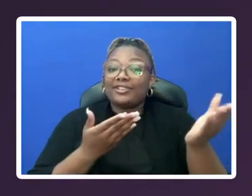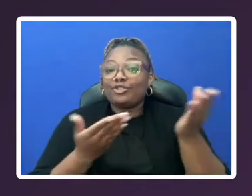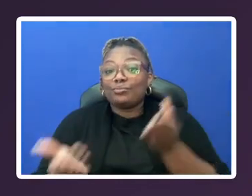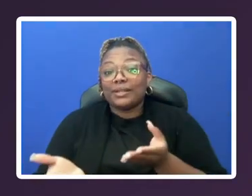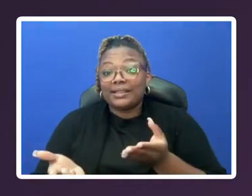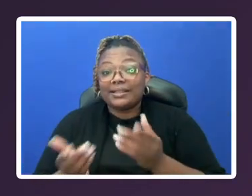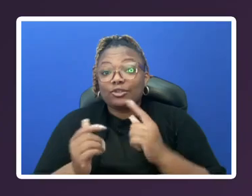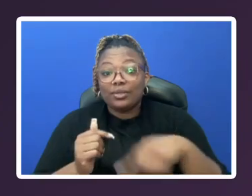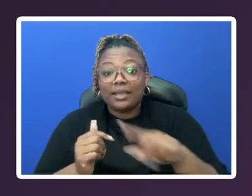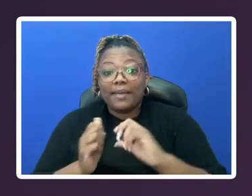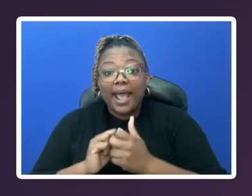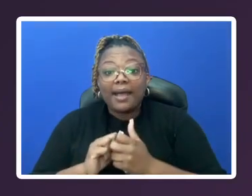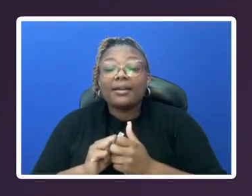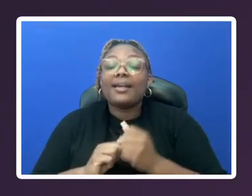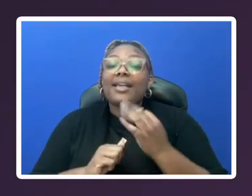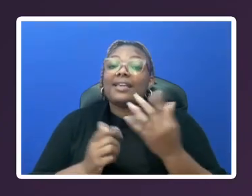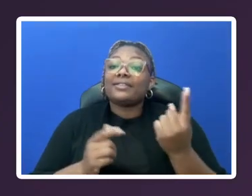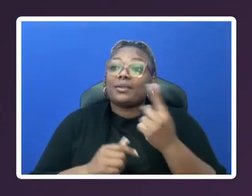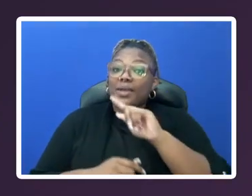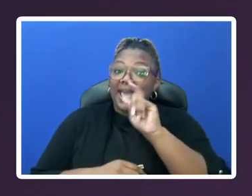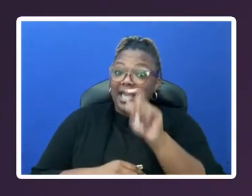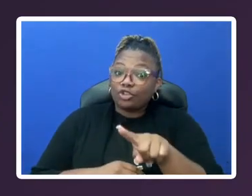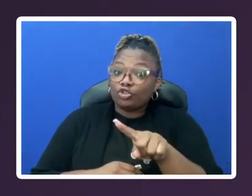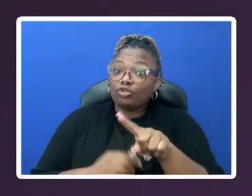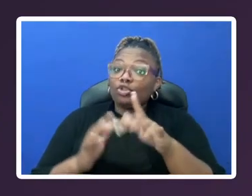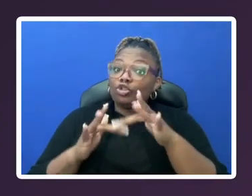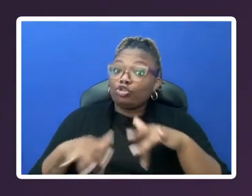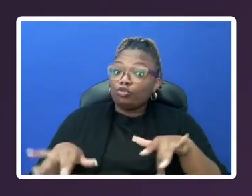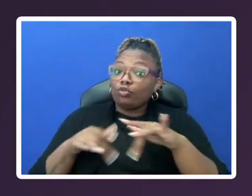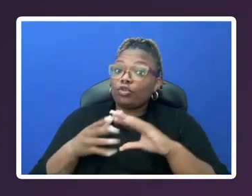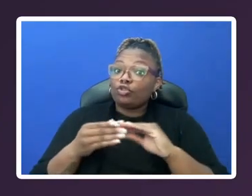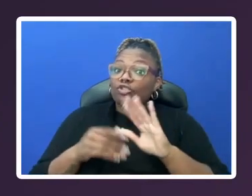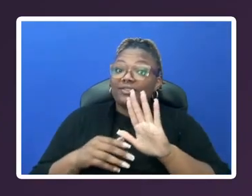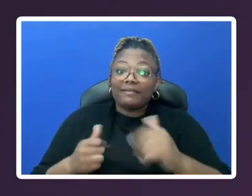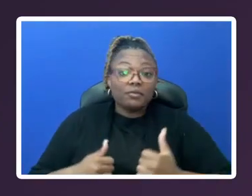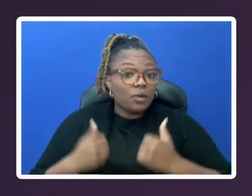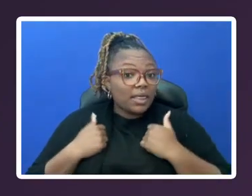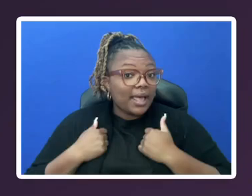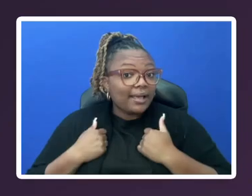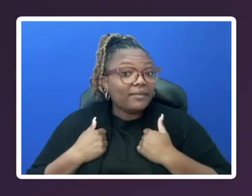if someone asked you to record the stories of your life, what questions would make you feel